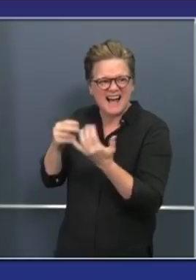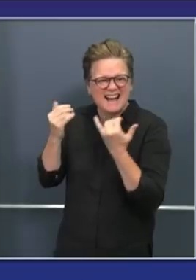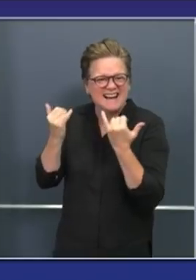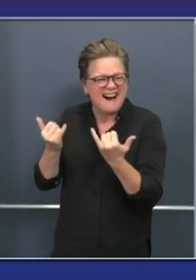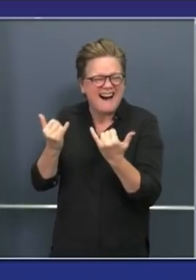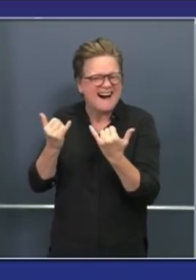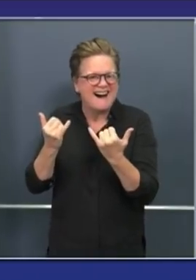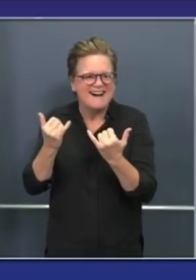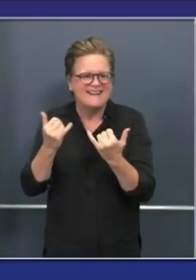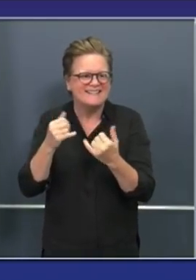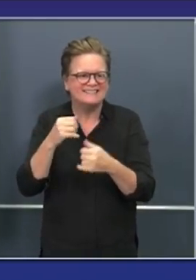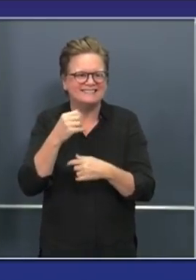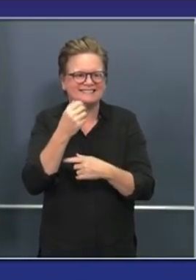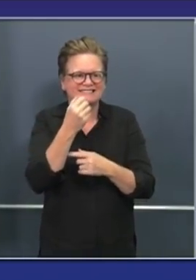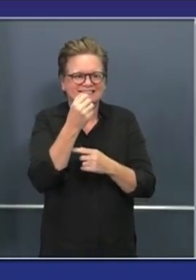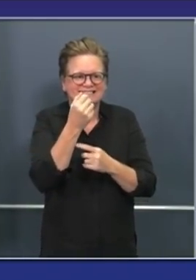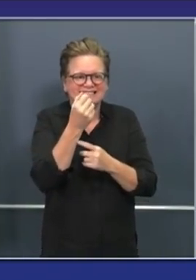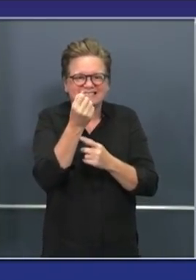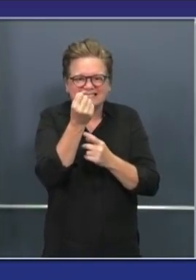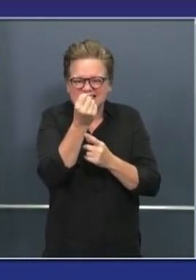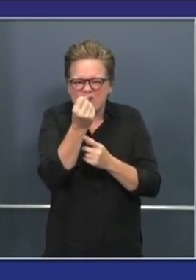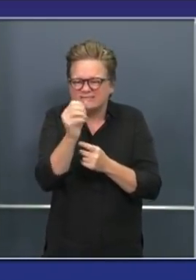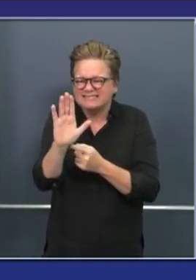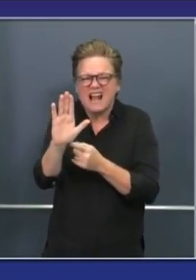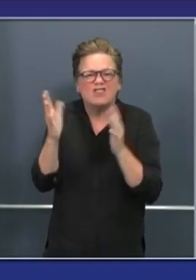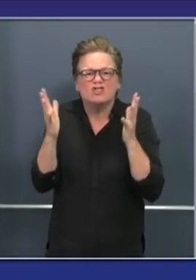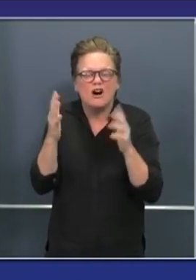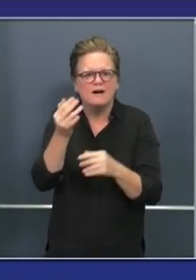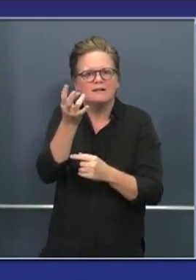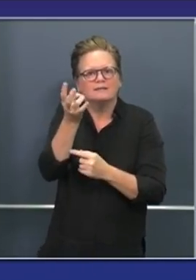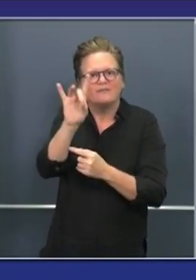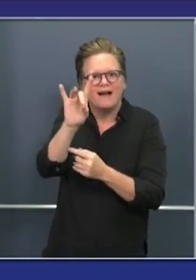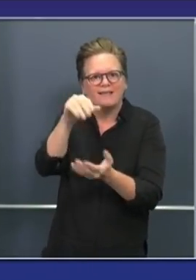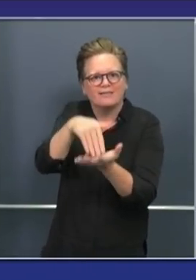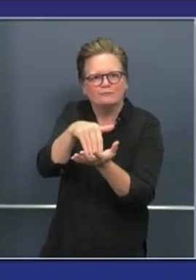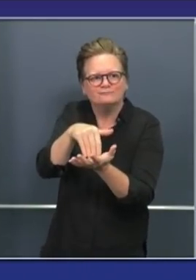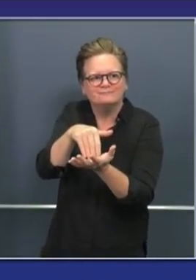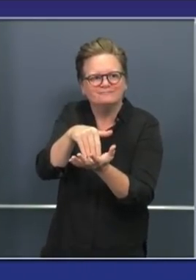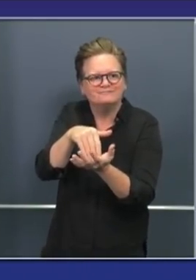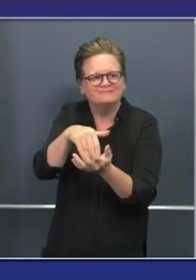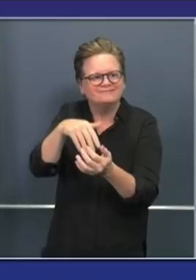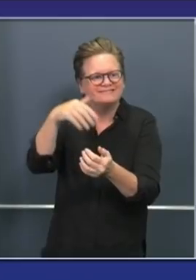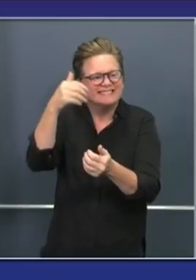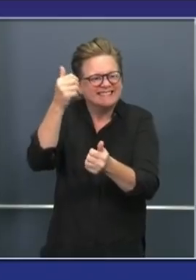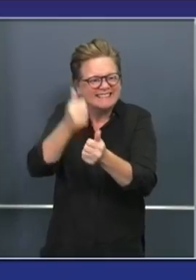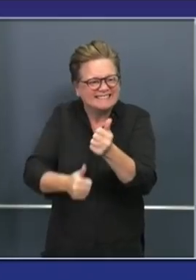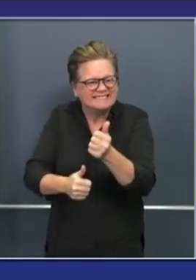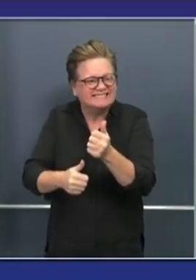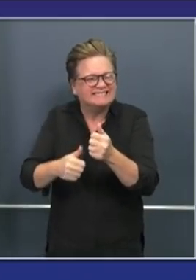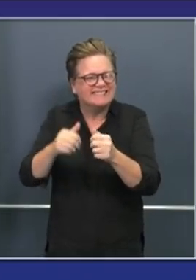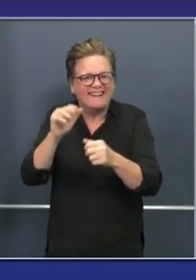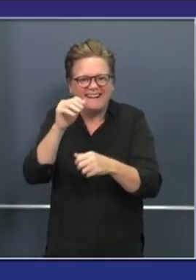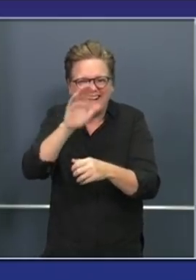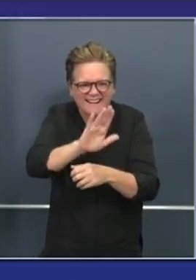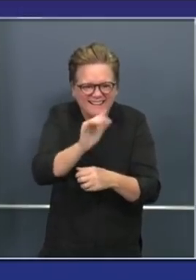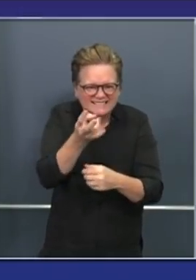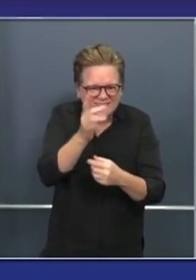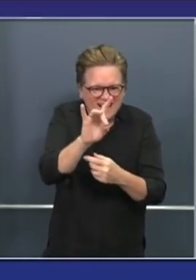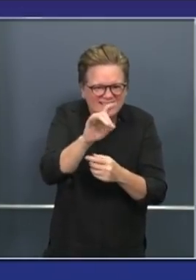2,000 A DAY TO, AS AN EXAMPLE, THE LAST TWO DAYS 78,000 TESTS ON SATURDAY, SOME 66,000 TESTS